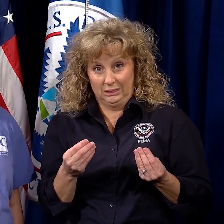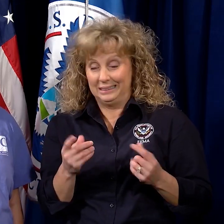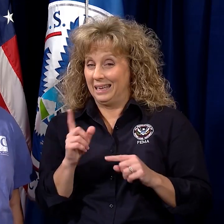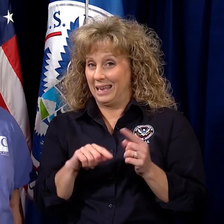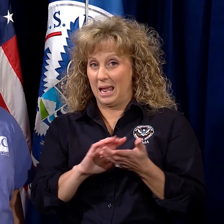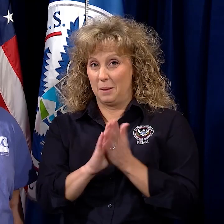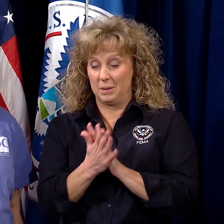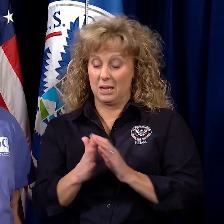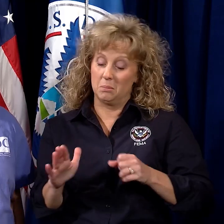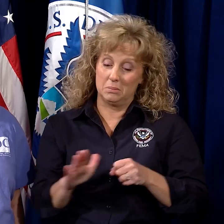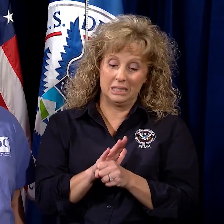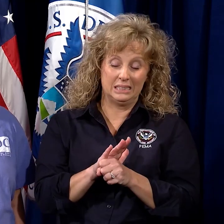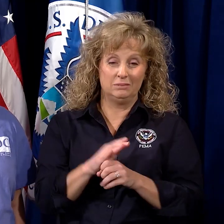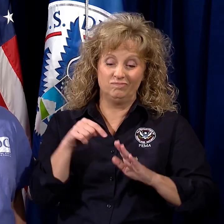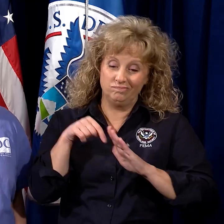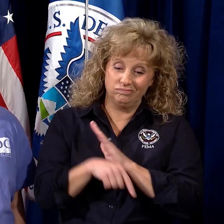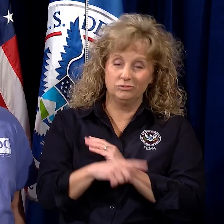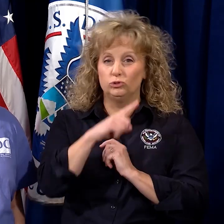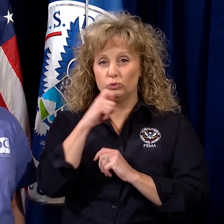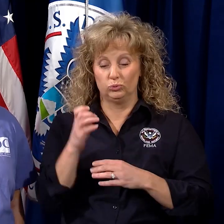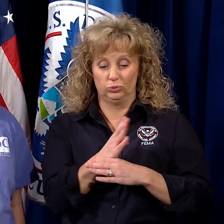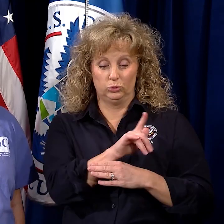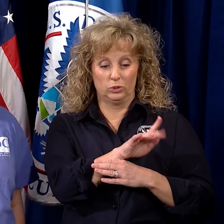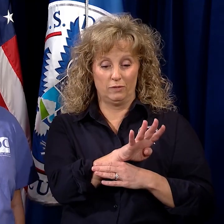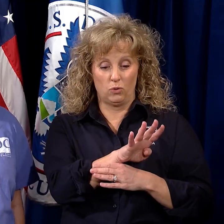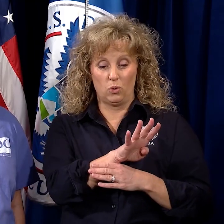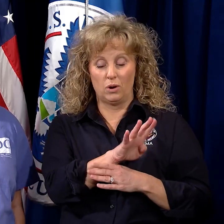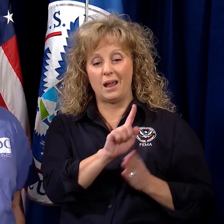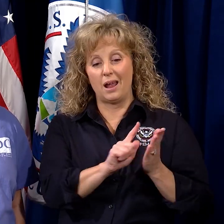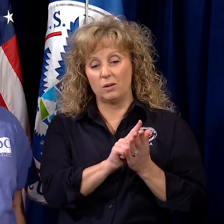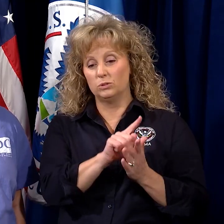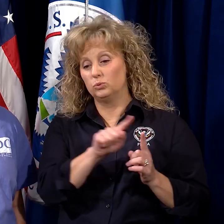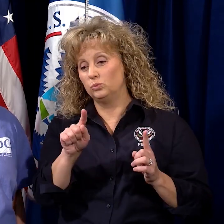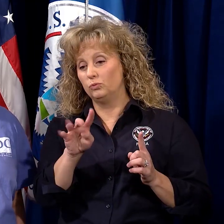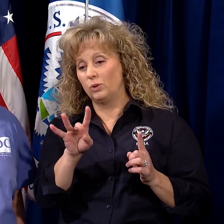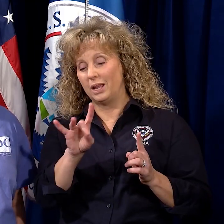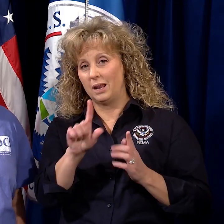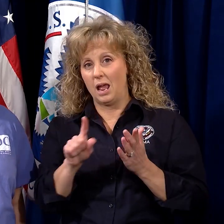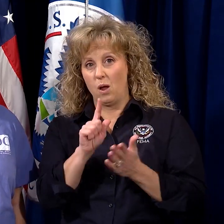and cannot be thoroughly cleaned and dried within 24 to 48 hours.